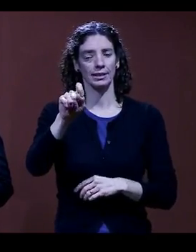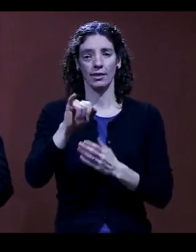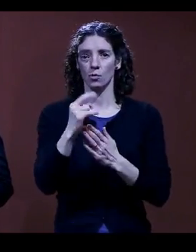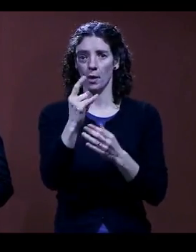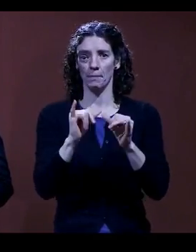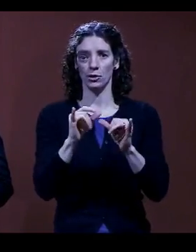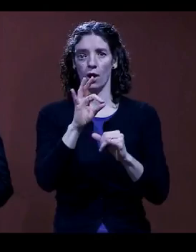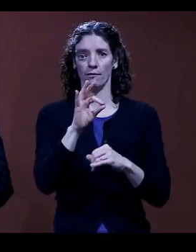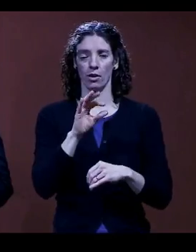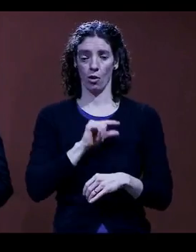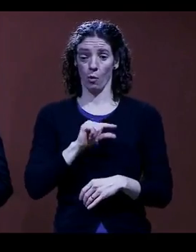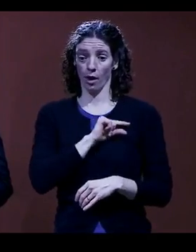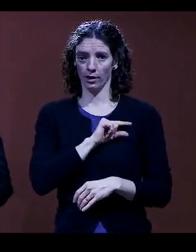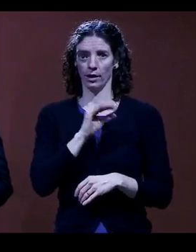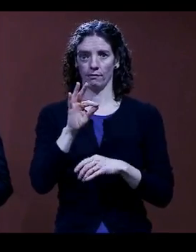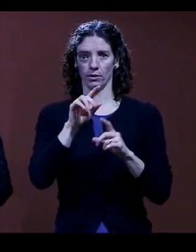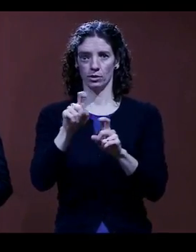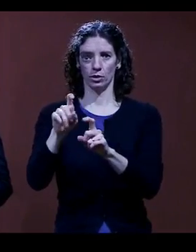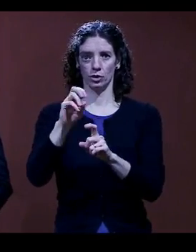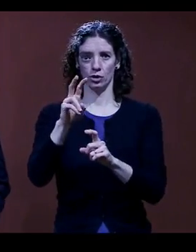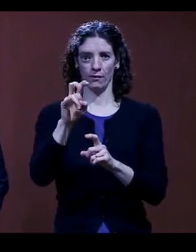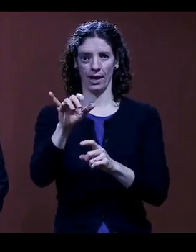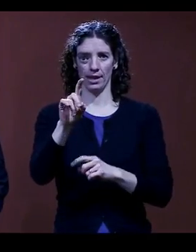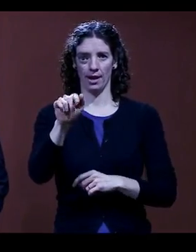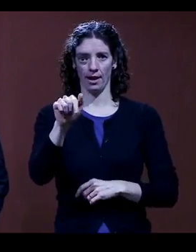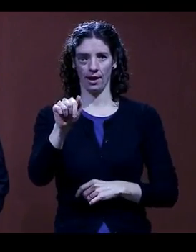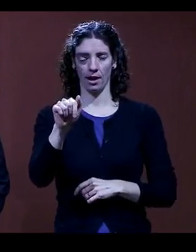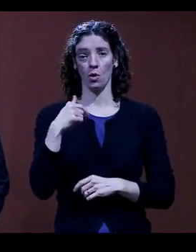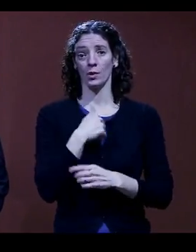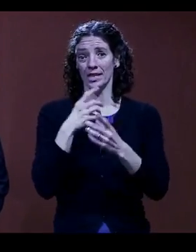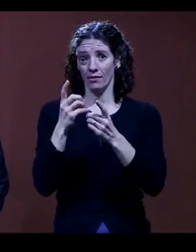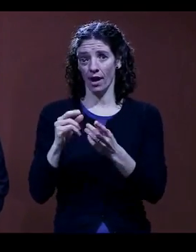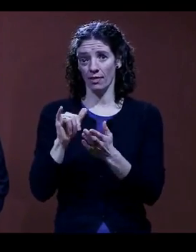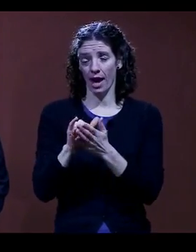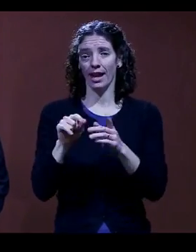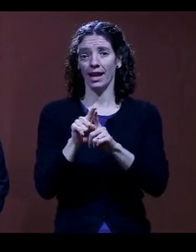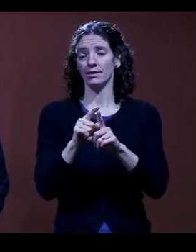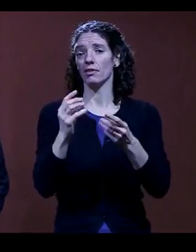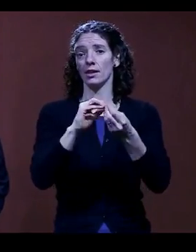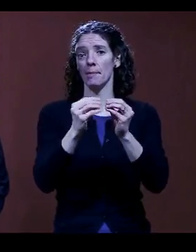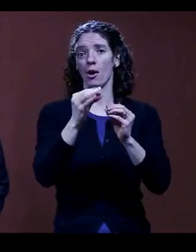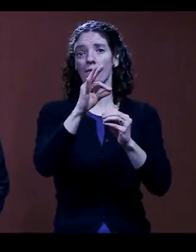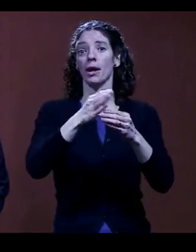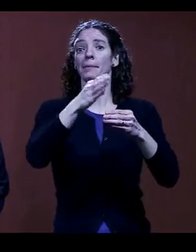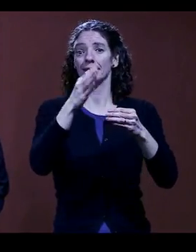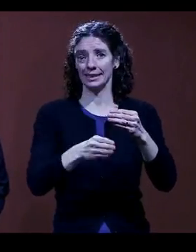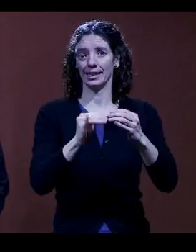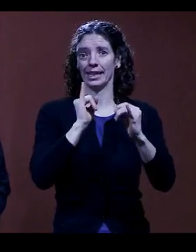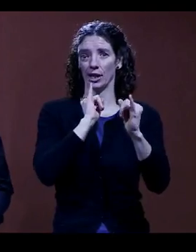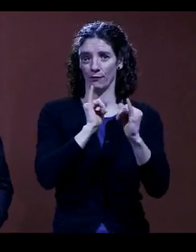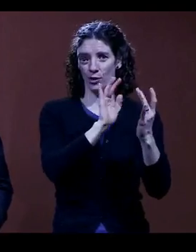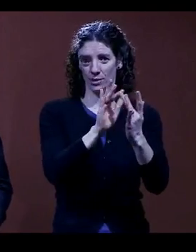of the survey data, and it's defined as the number of completed interviews divided by the number of youth eligible